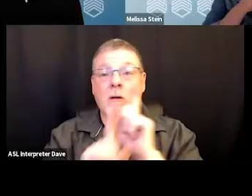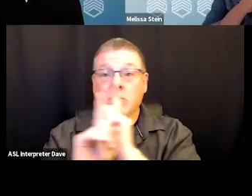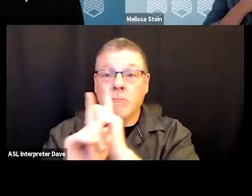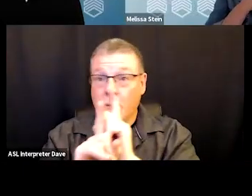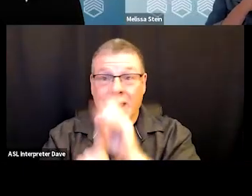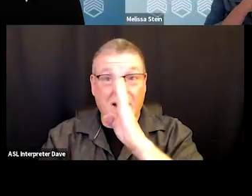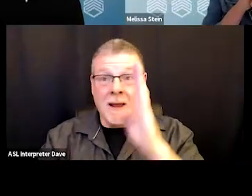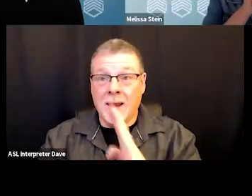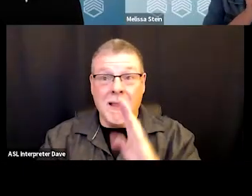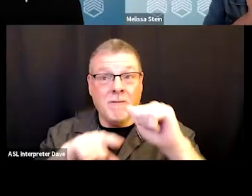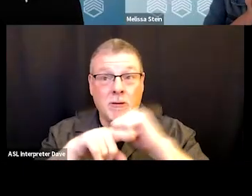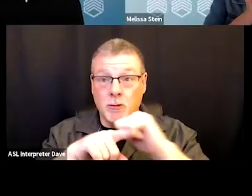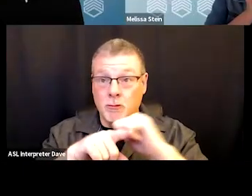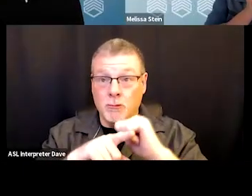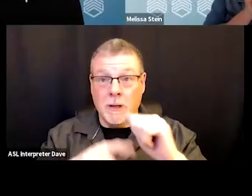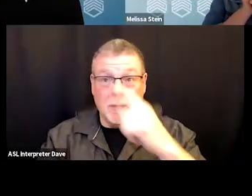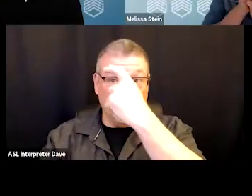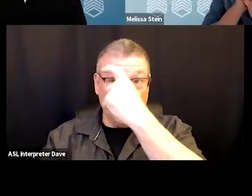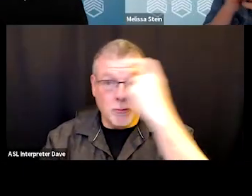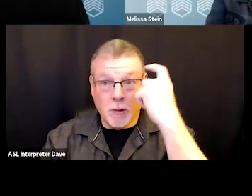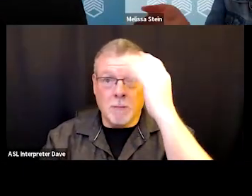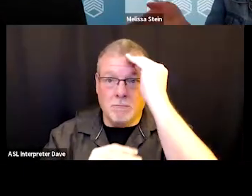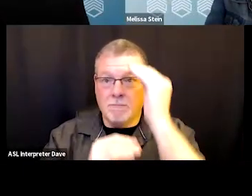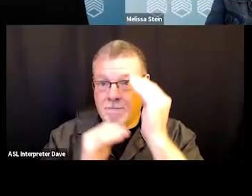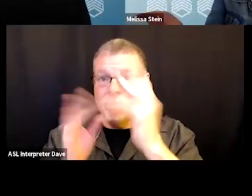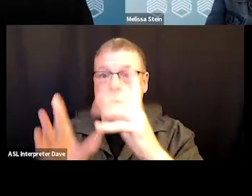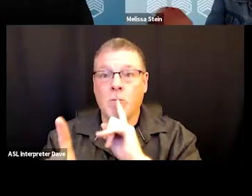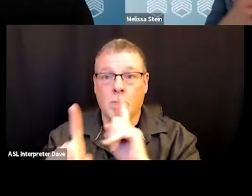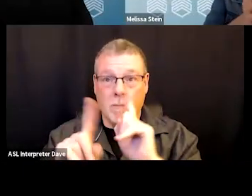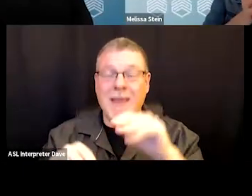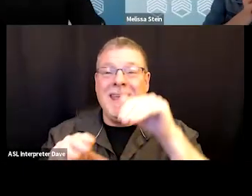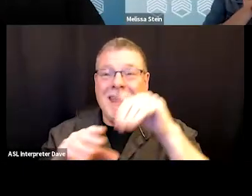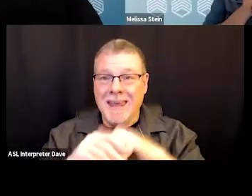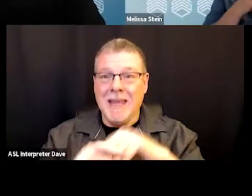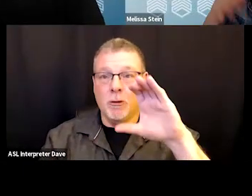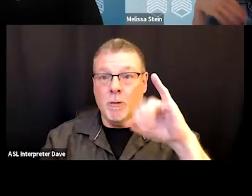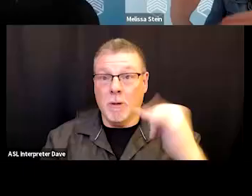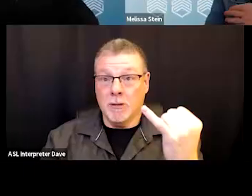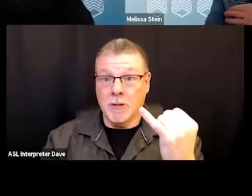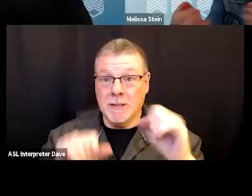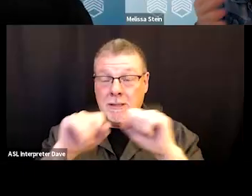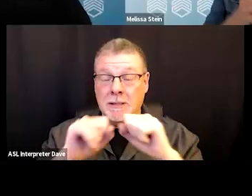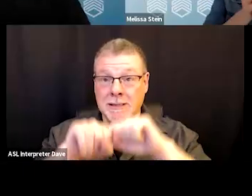on trauma and trauma-informed responses in criminal justice settings, then that could be a helpful first step